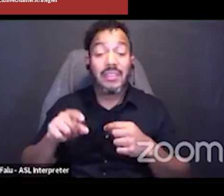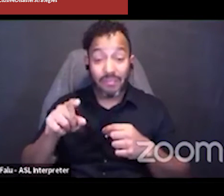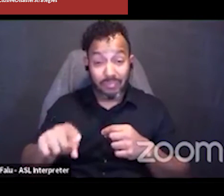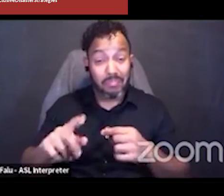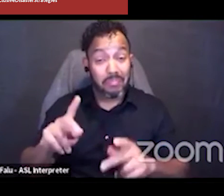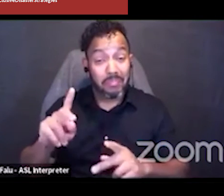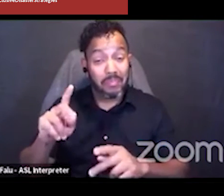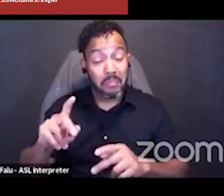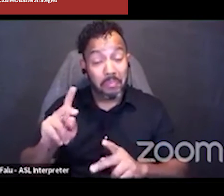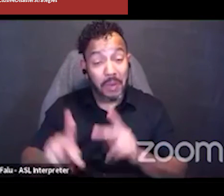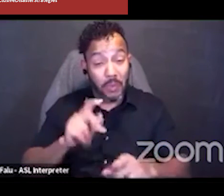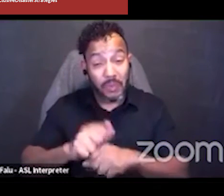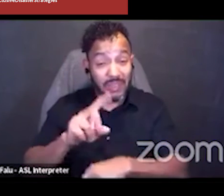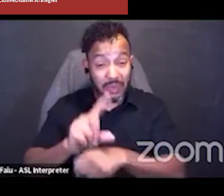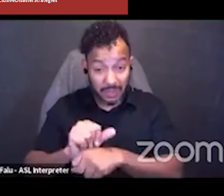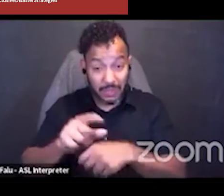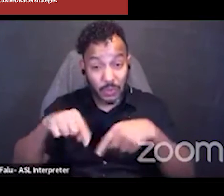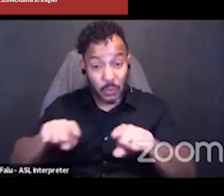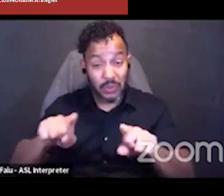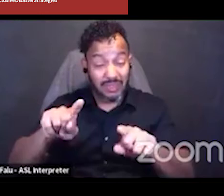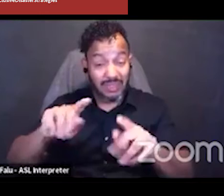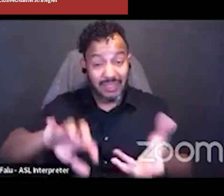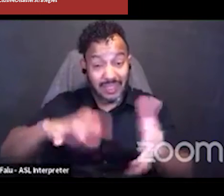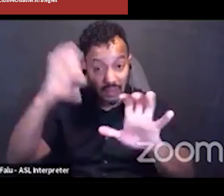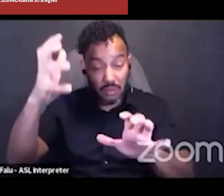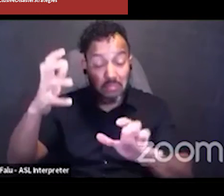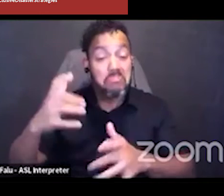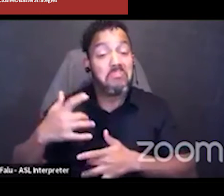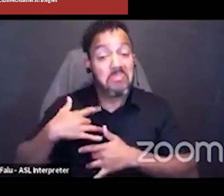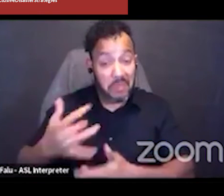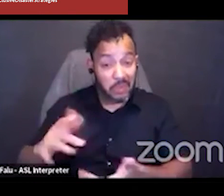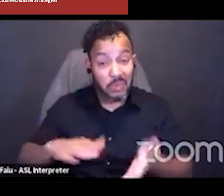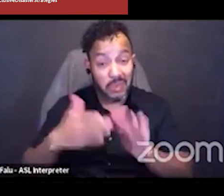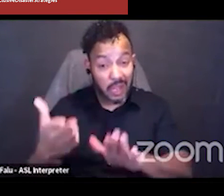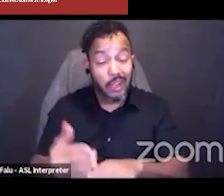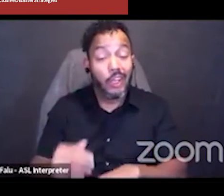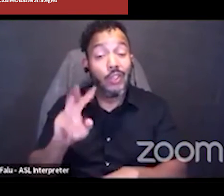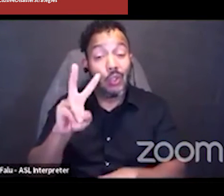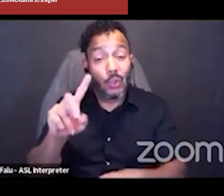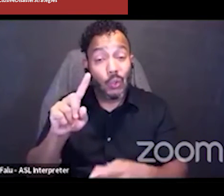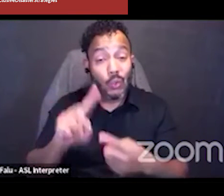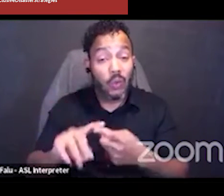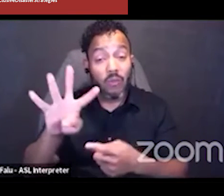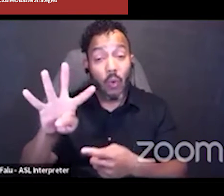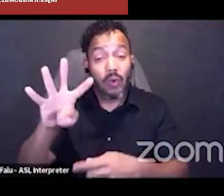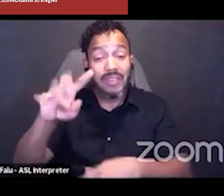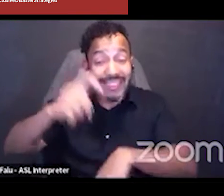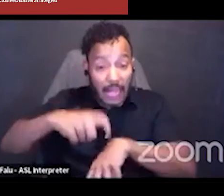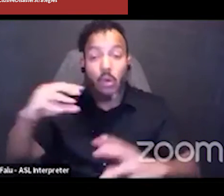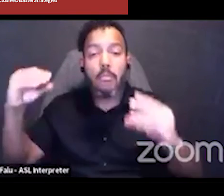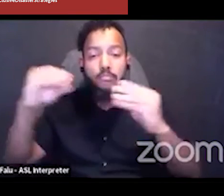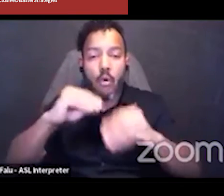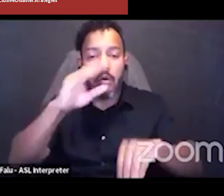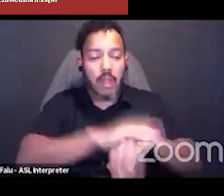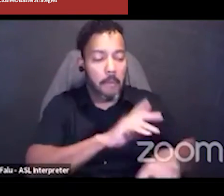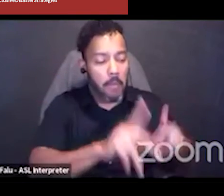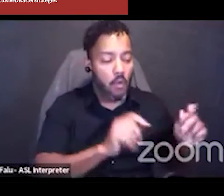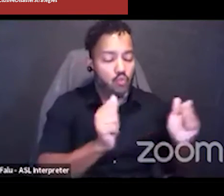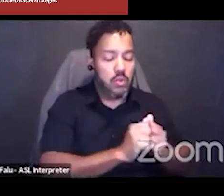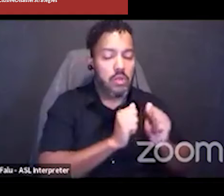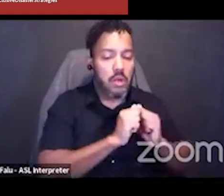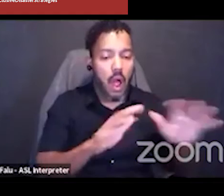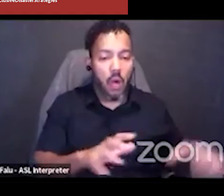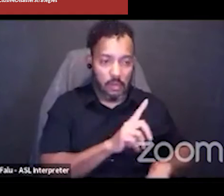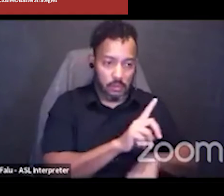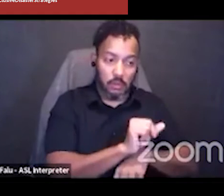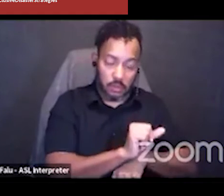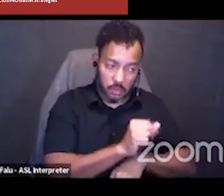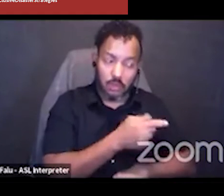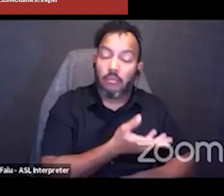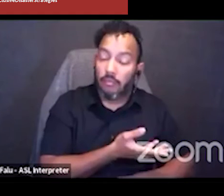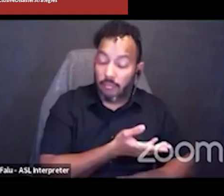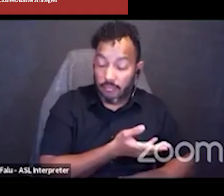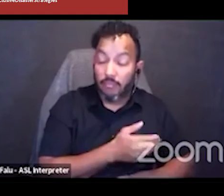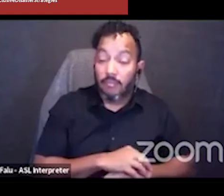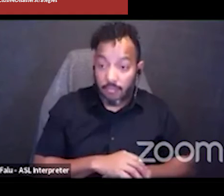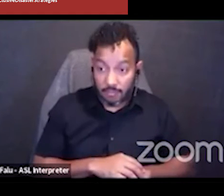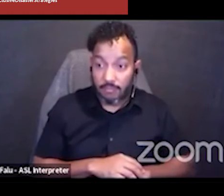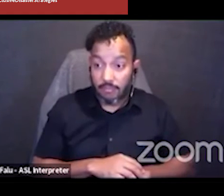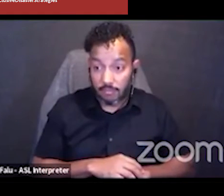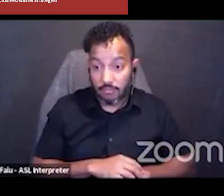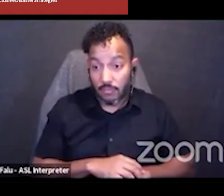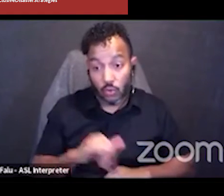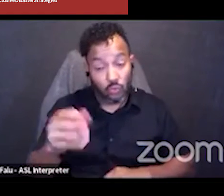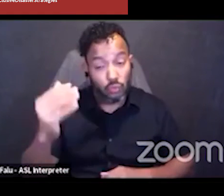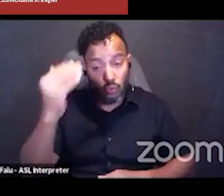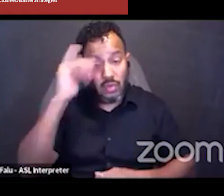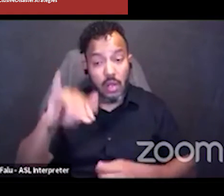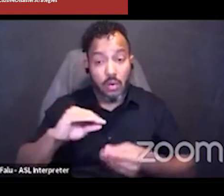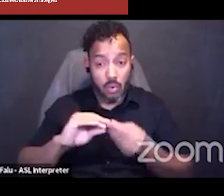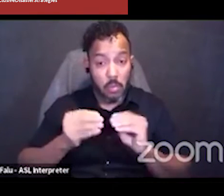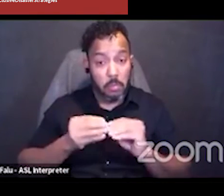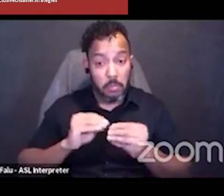This was after the earthquake in Japan the beginning of the decade.